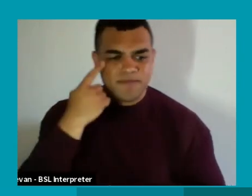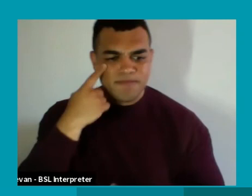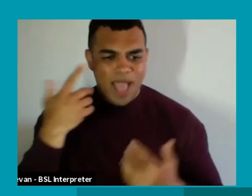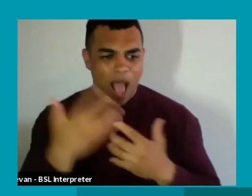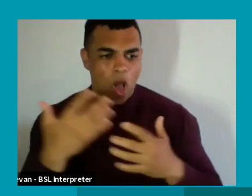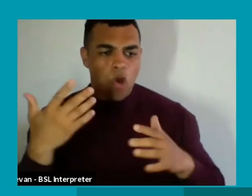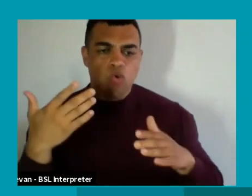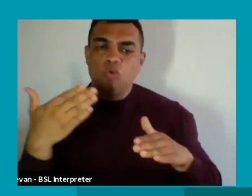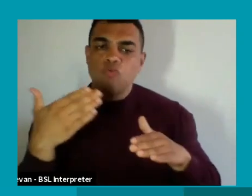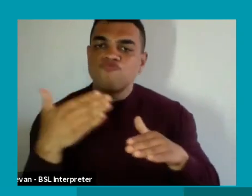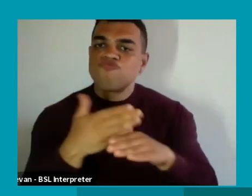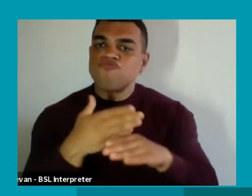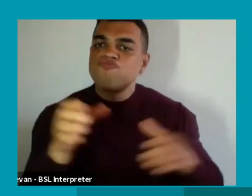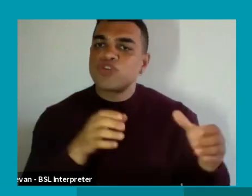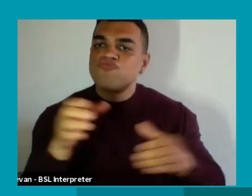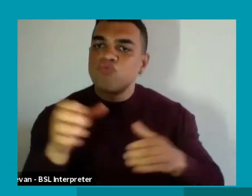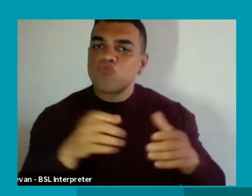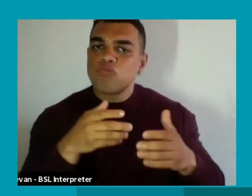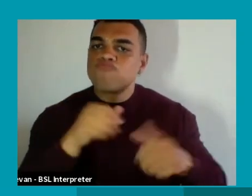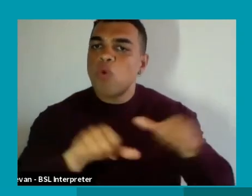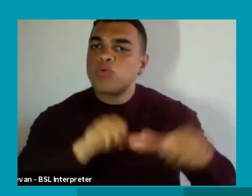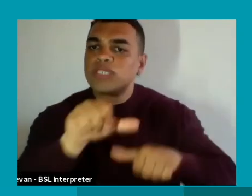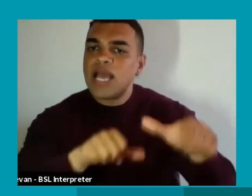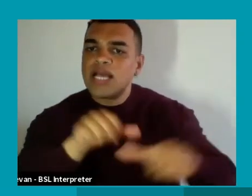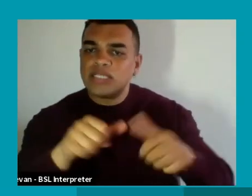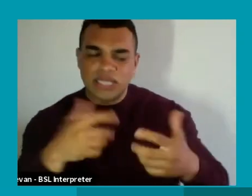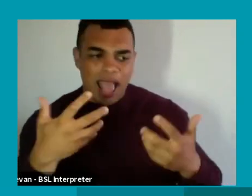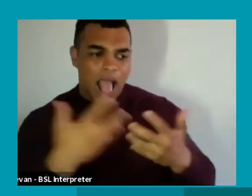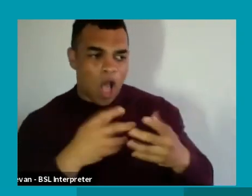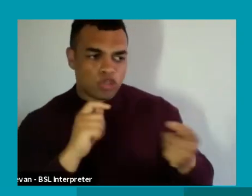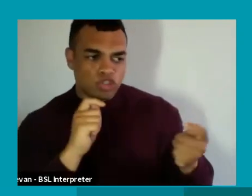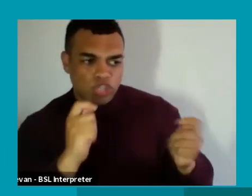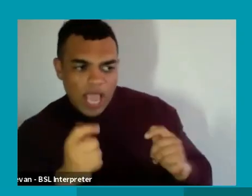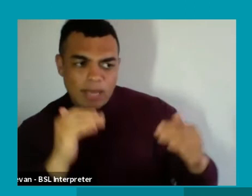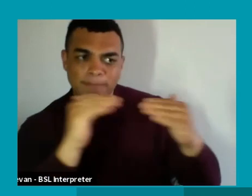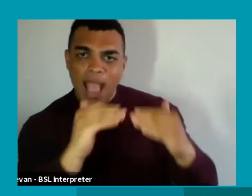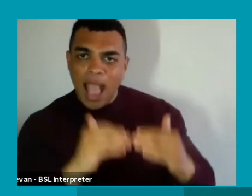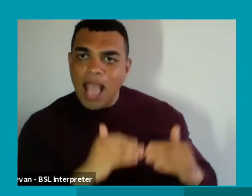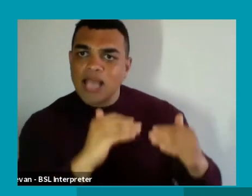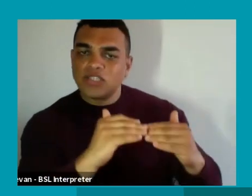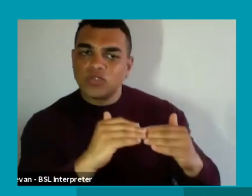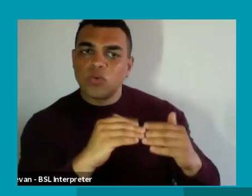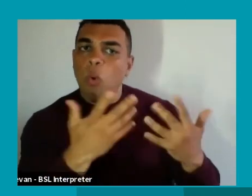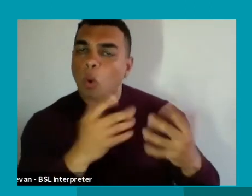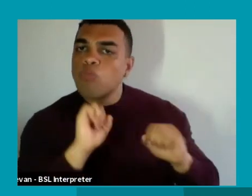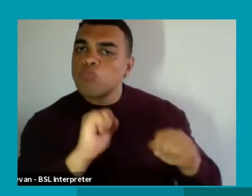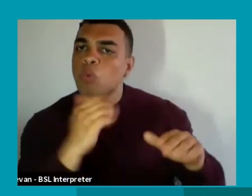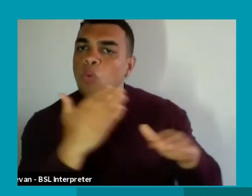process that they are that they are. Making adjustments for you in work that they are supporting. Development of disabled people.